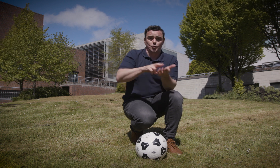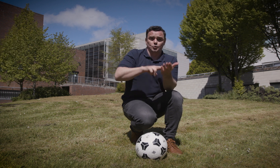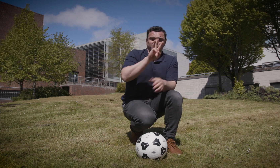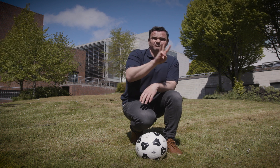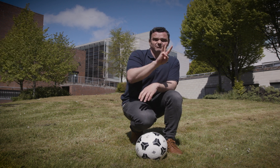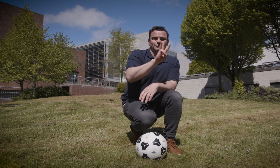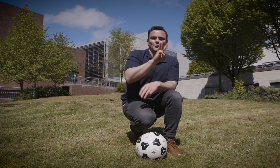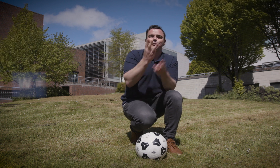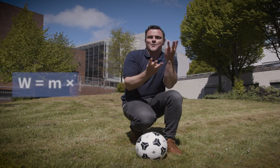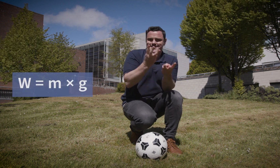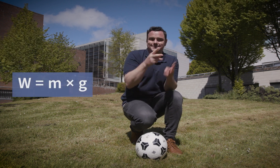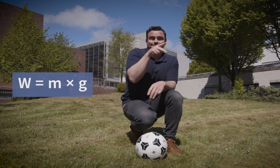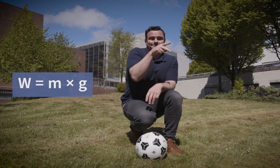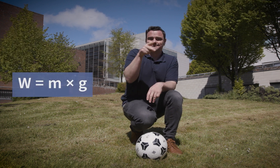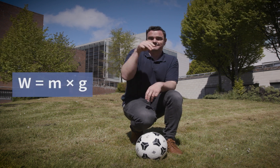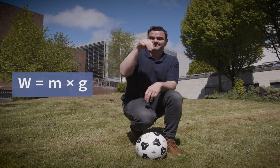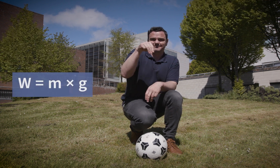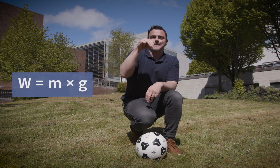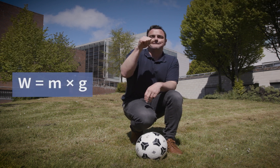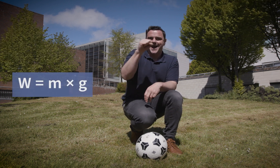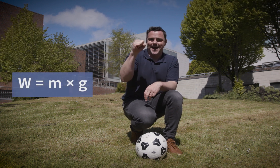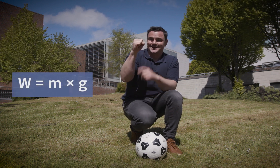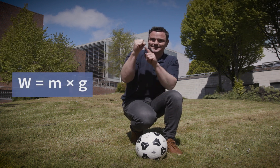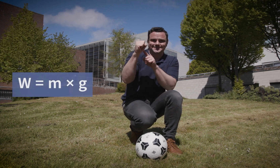The equation we use is W for weight, m for mass